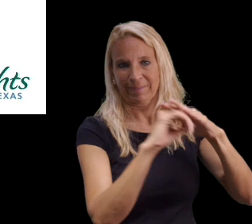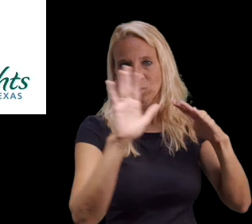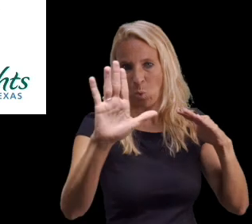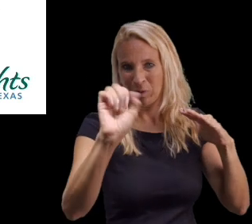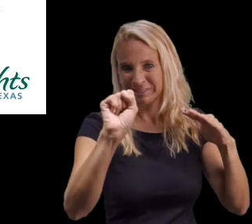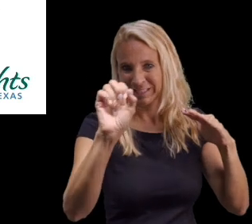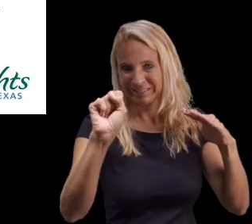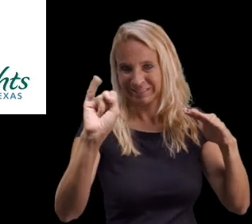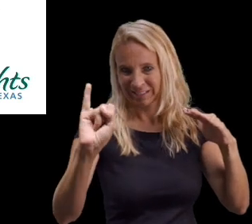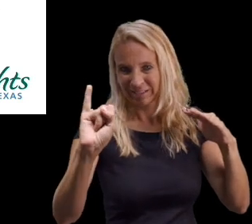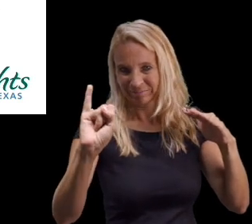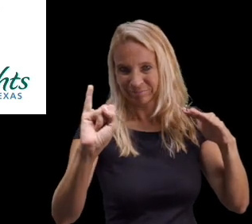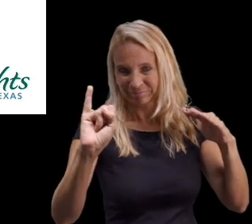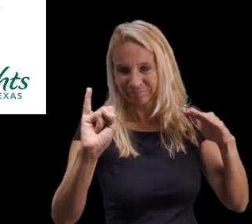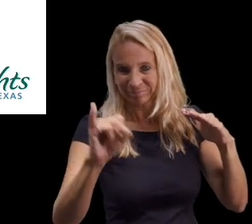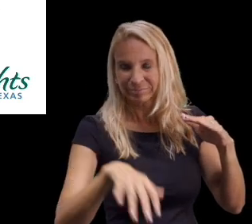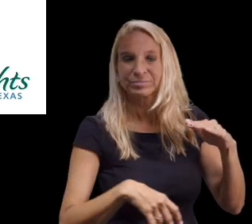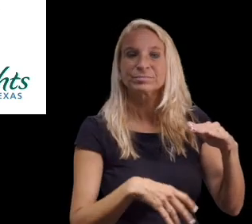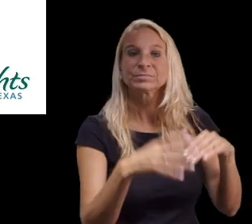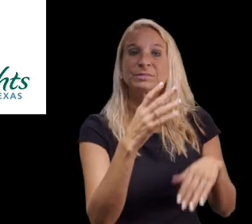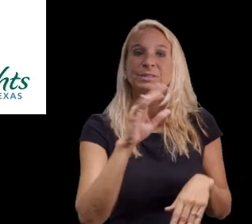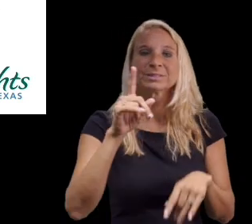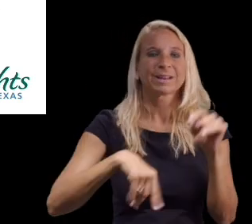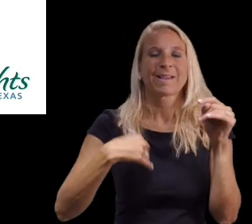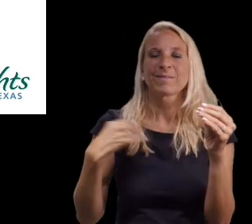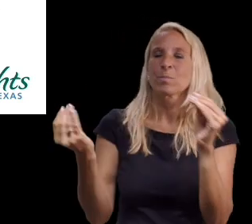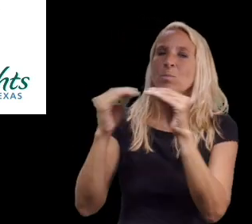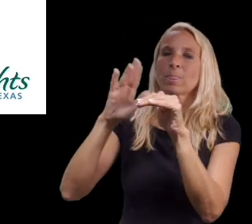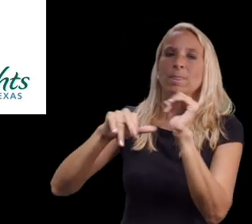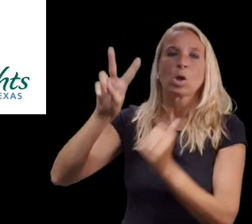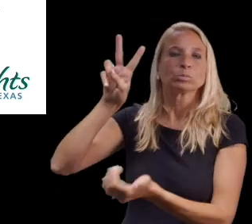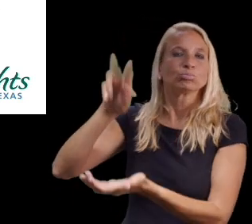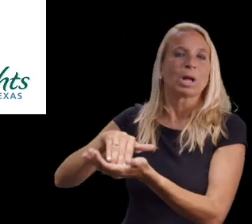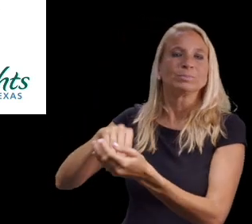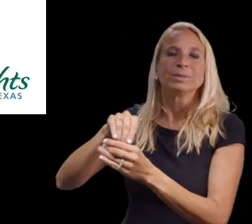of SSI and you can't have more than $2,000 in resources.